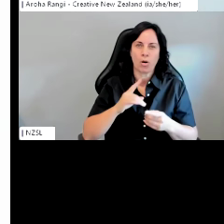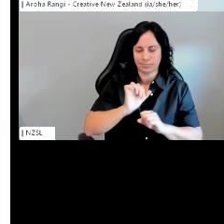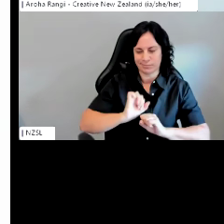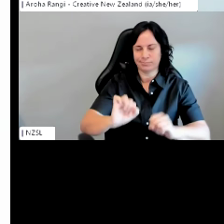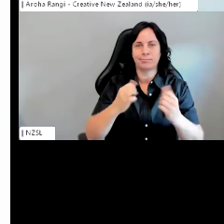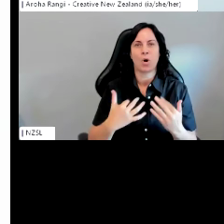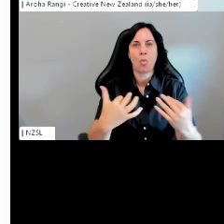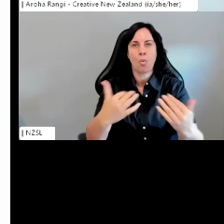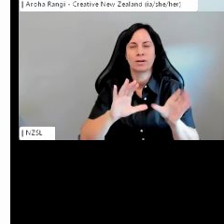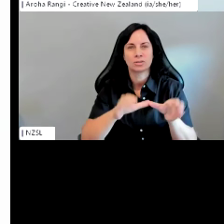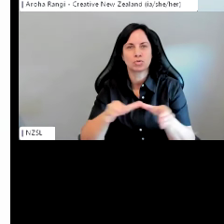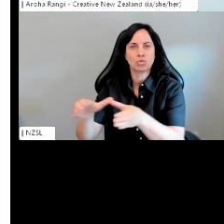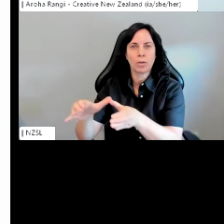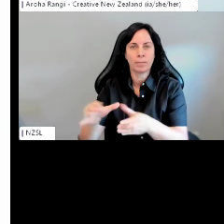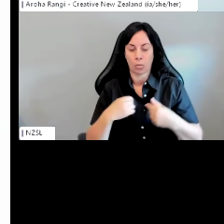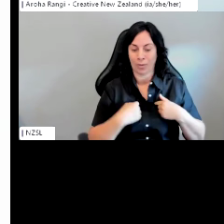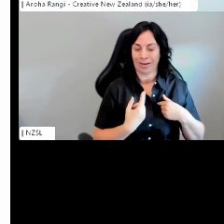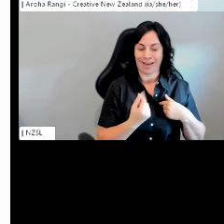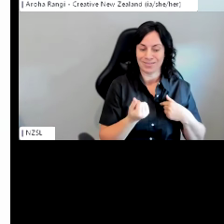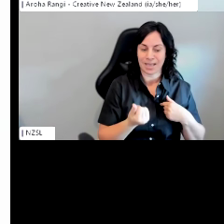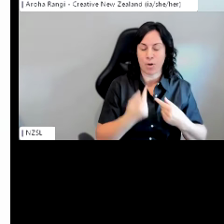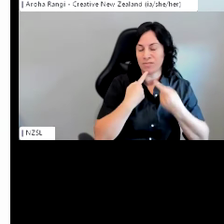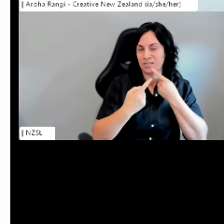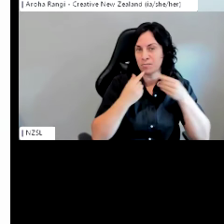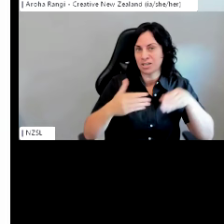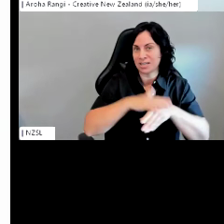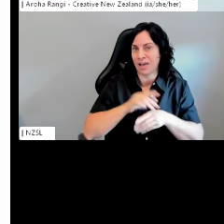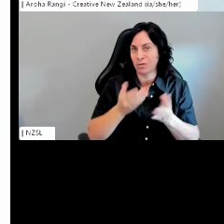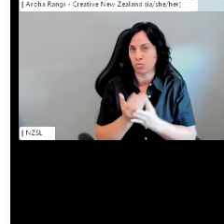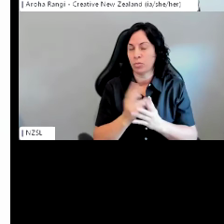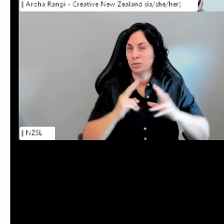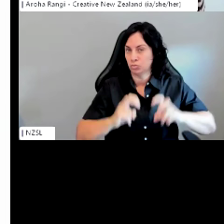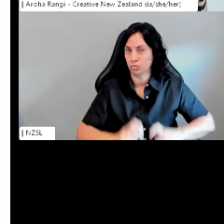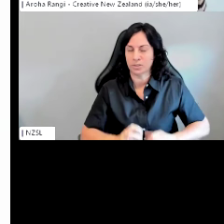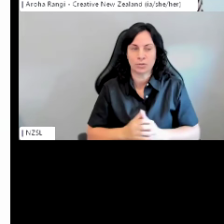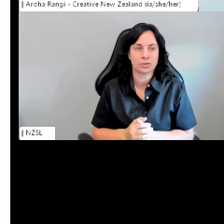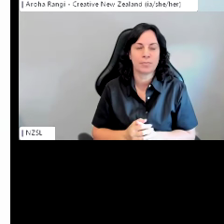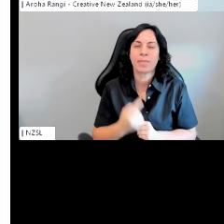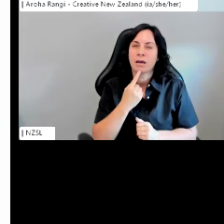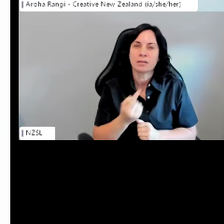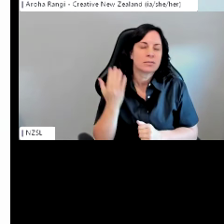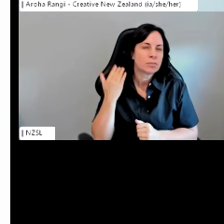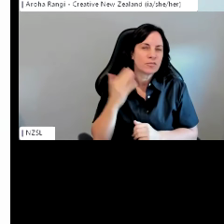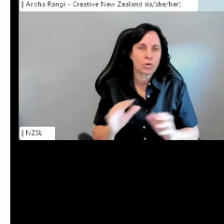may have some of that data in the study already. Um so as we said before you know um essence of